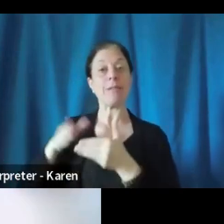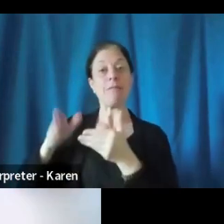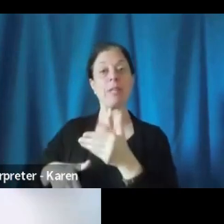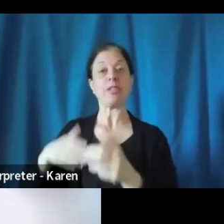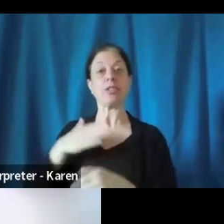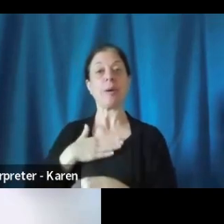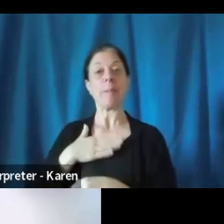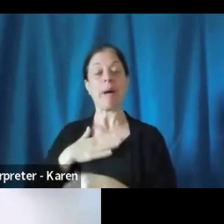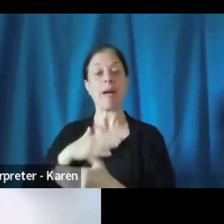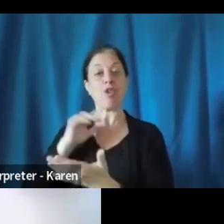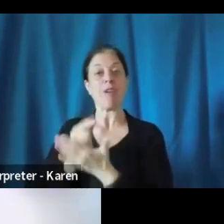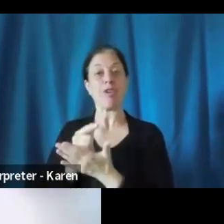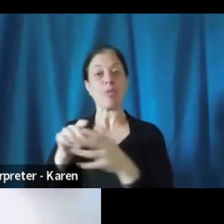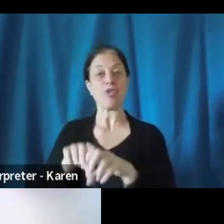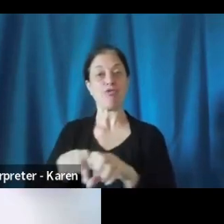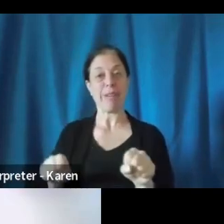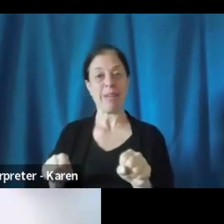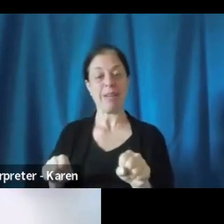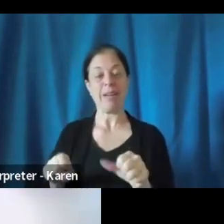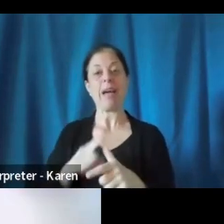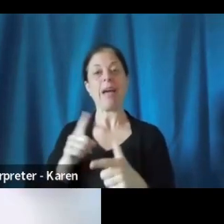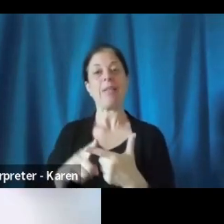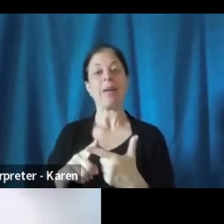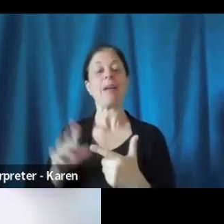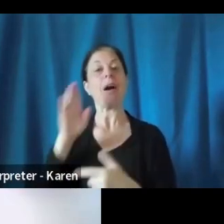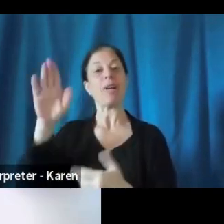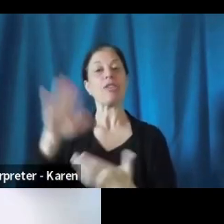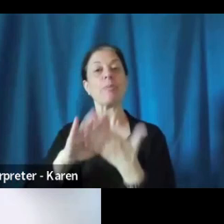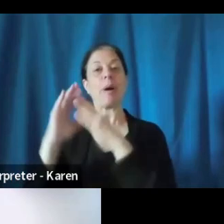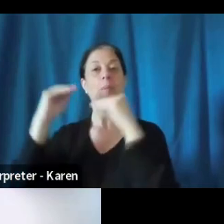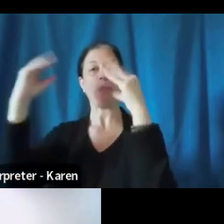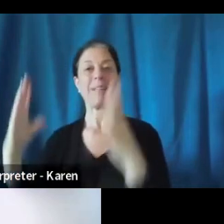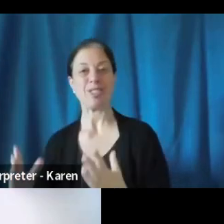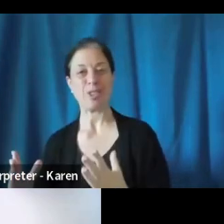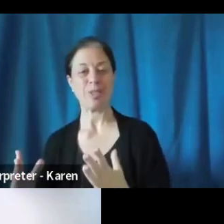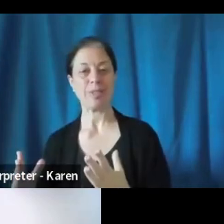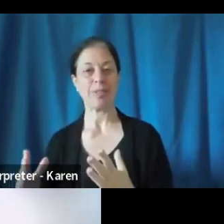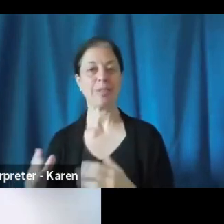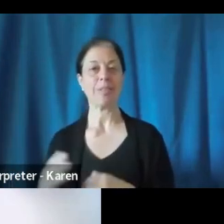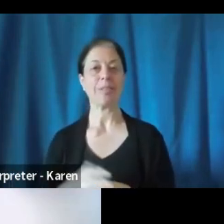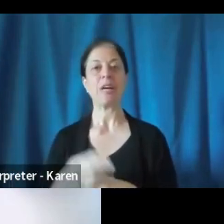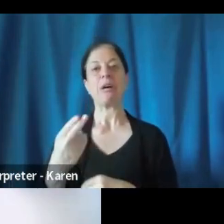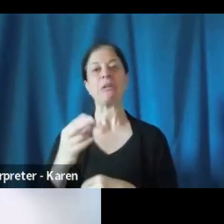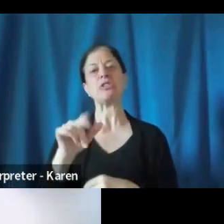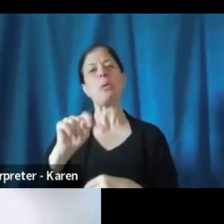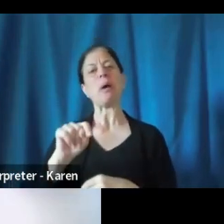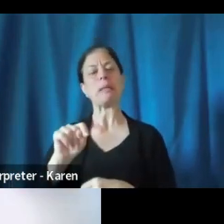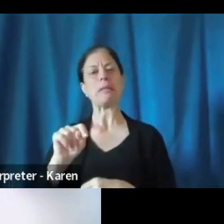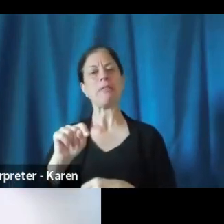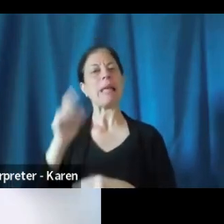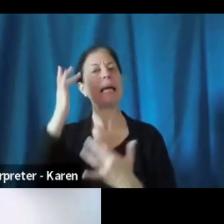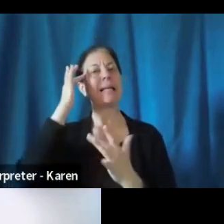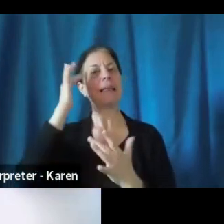can get a library job and then be paid to finish my graduate degree and